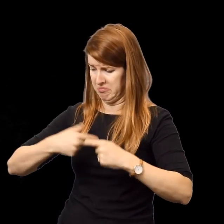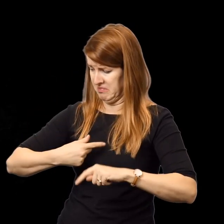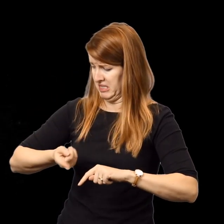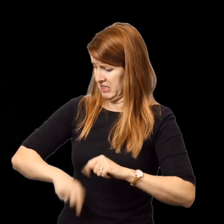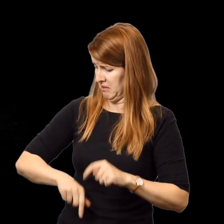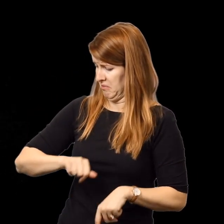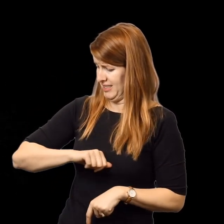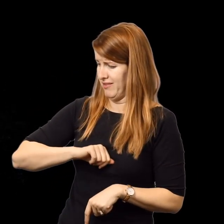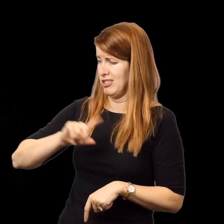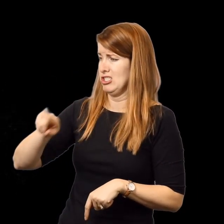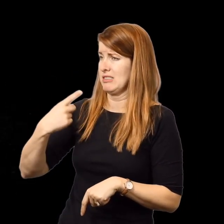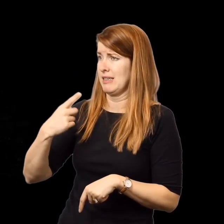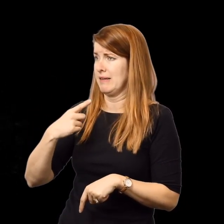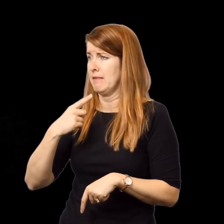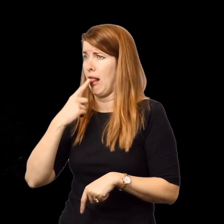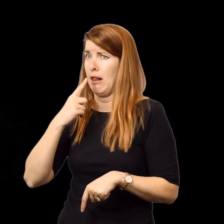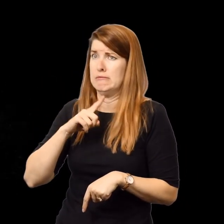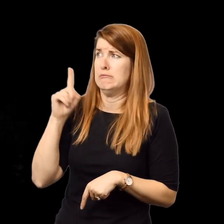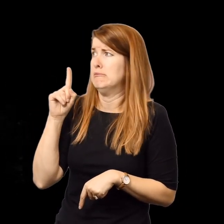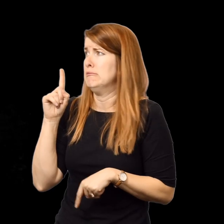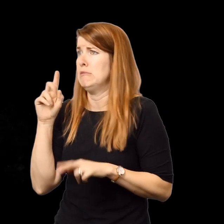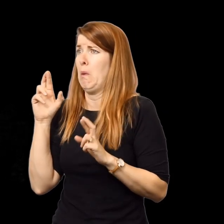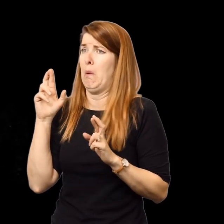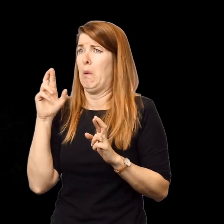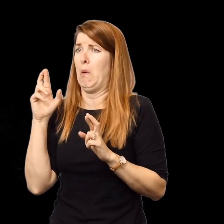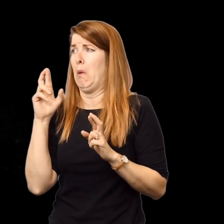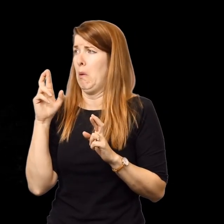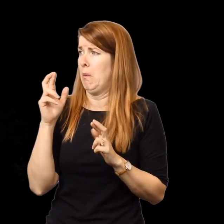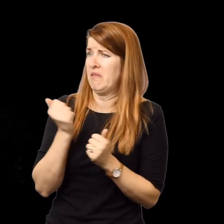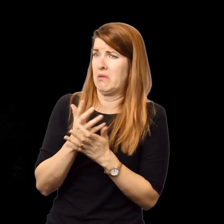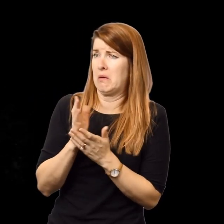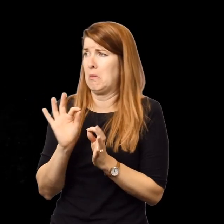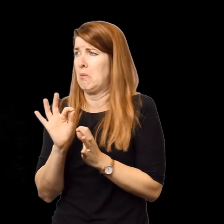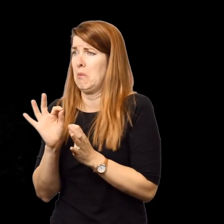There's nothing I can do but sort of hold on and hope really bad things don't happen.